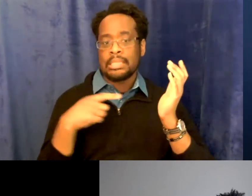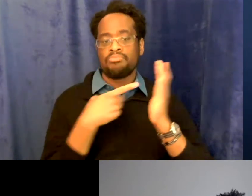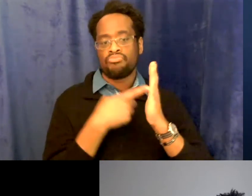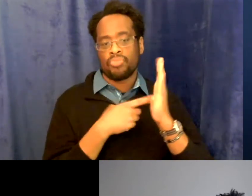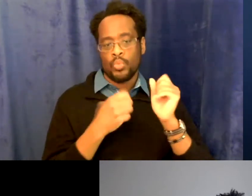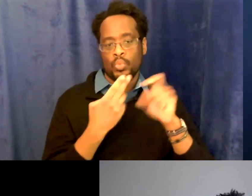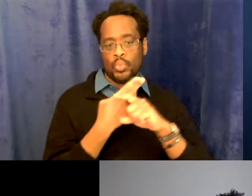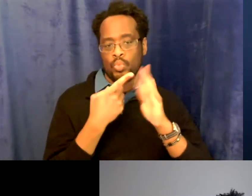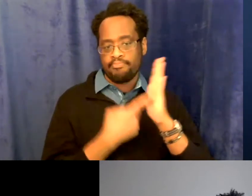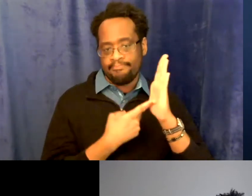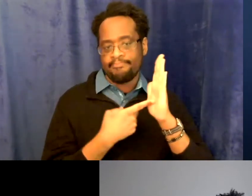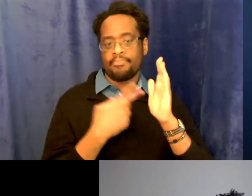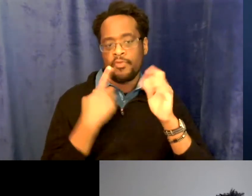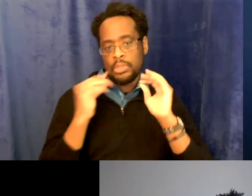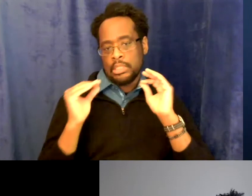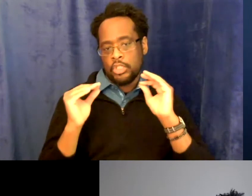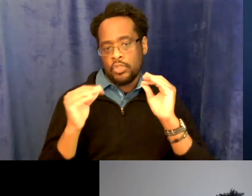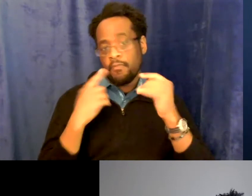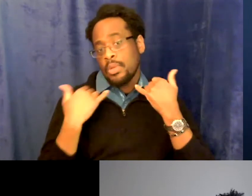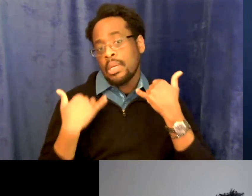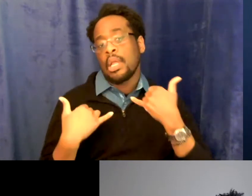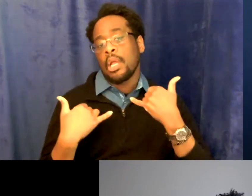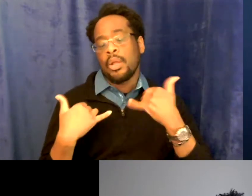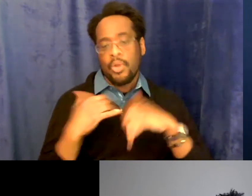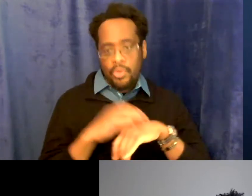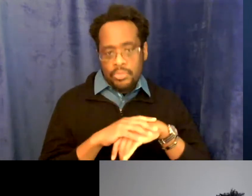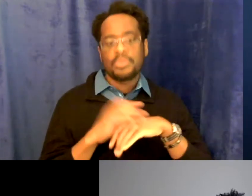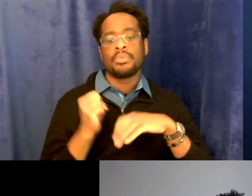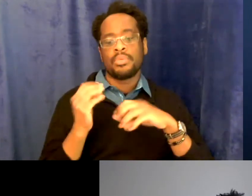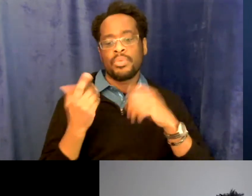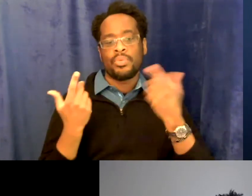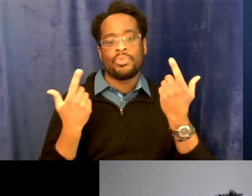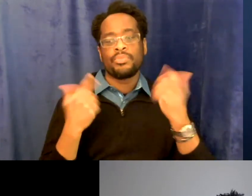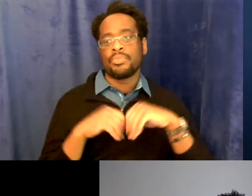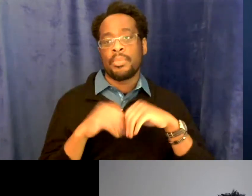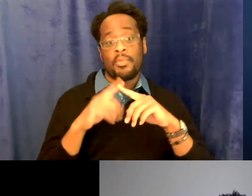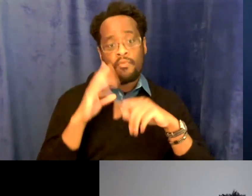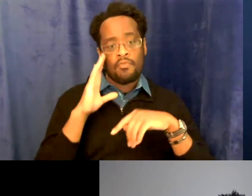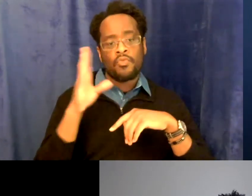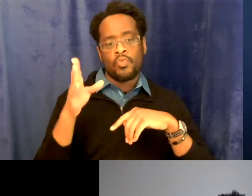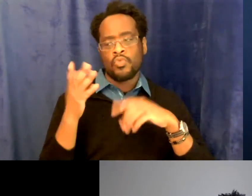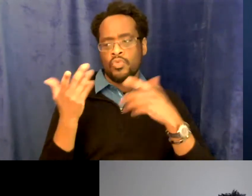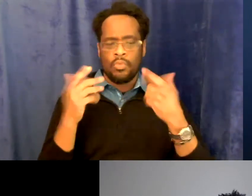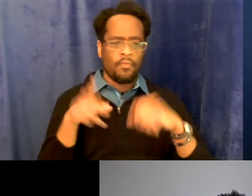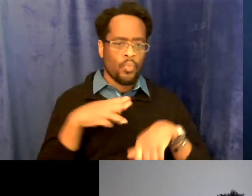and if needed you can use those resources for teaching for now for now and um but for the future